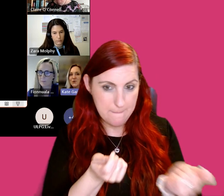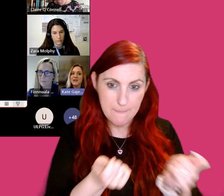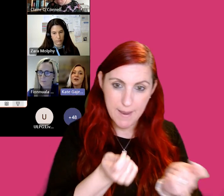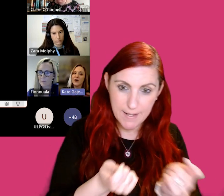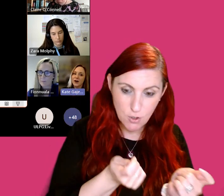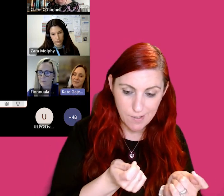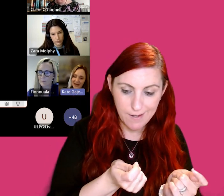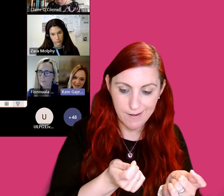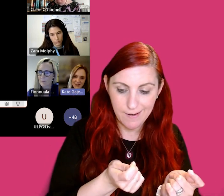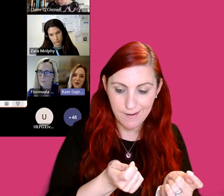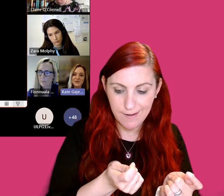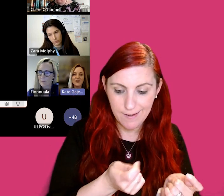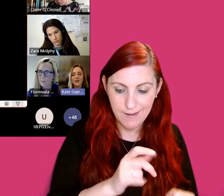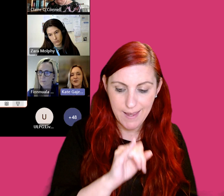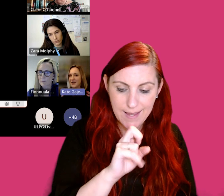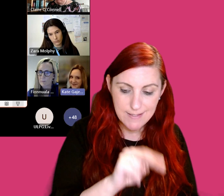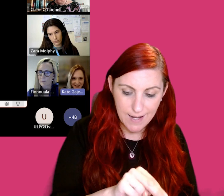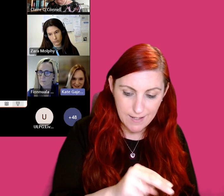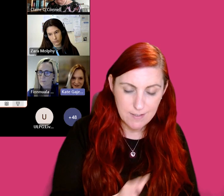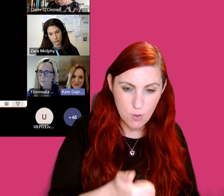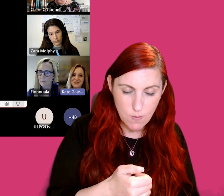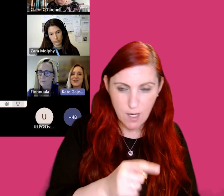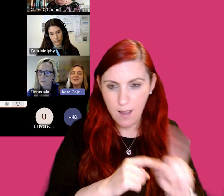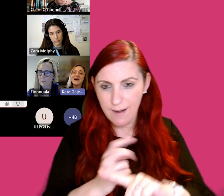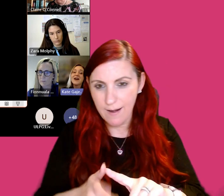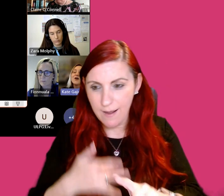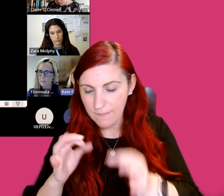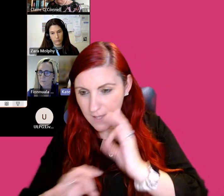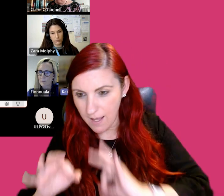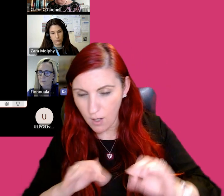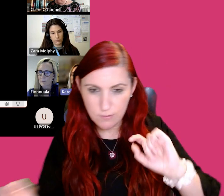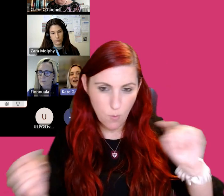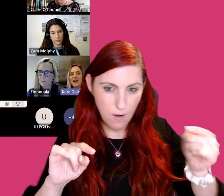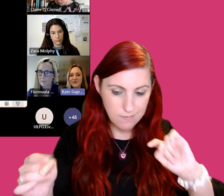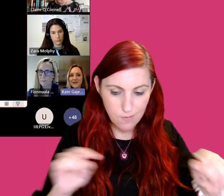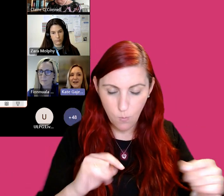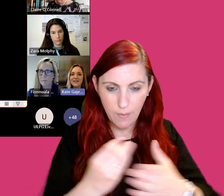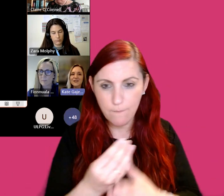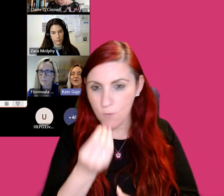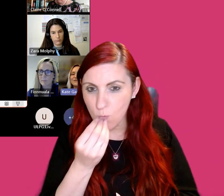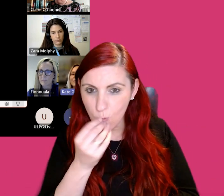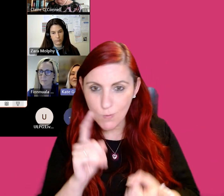dosing or medicine dosing or your lifestyle intervention dosing with food with diet with with